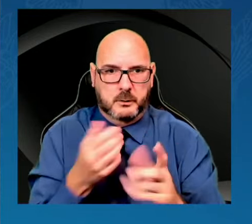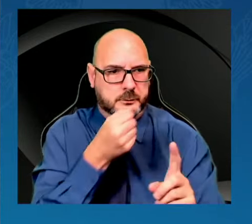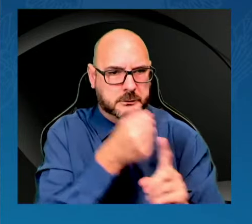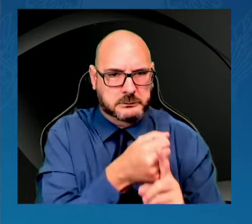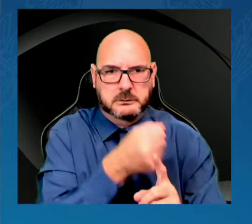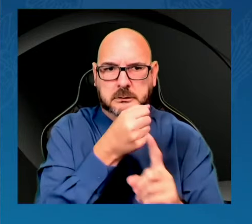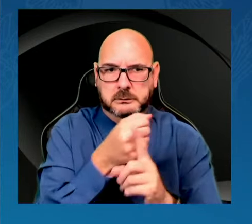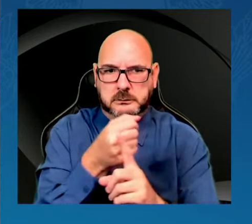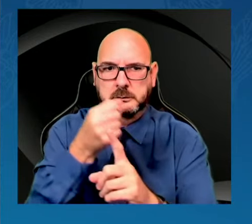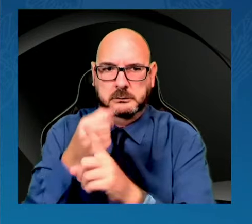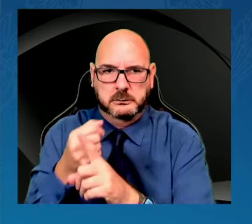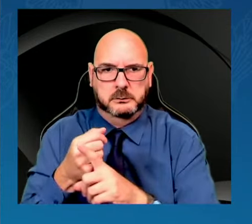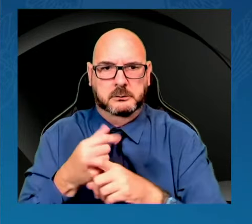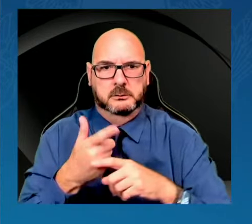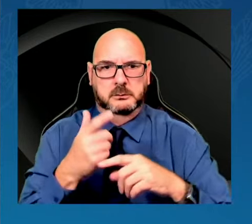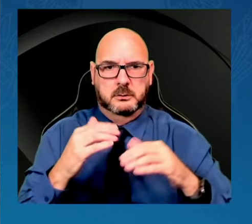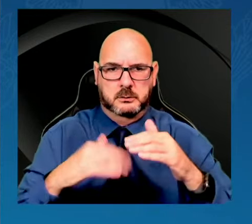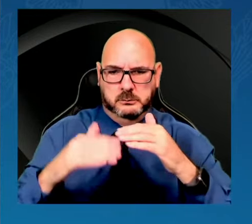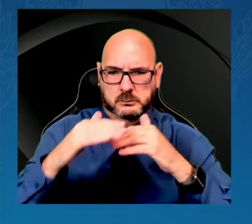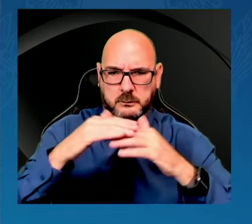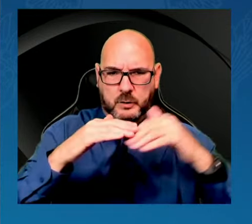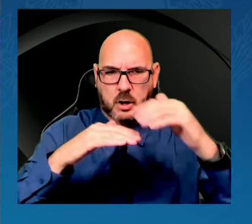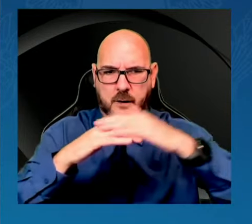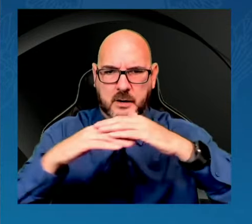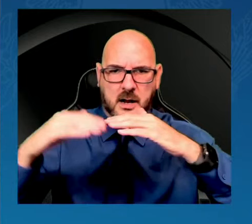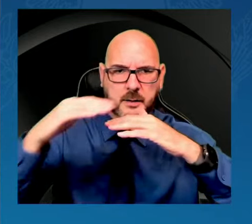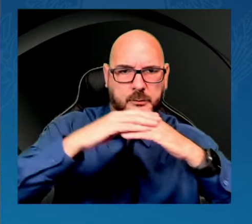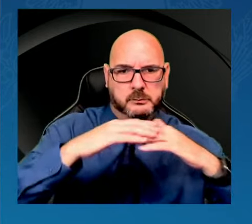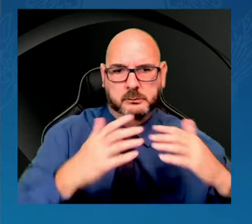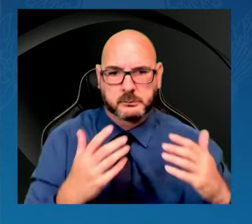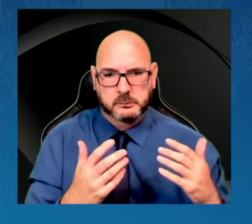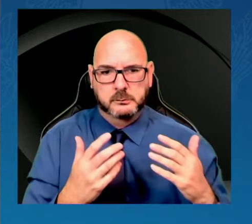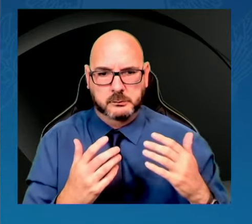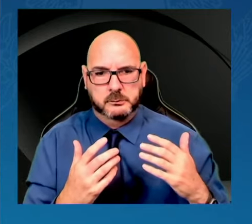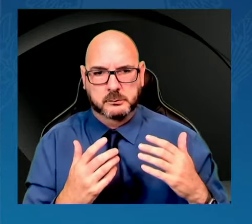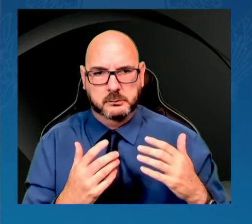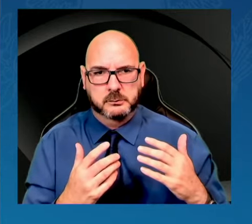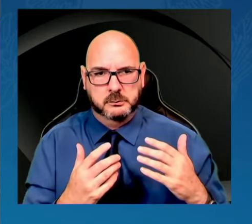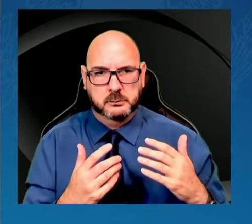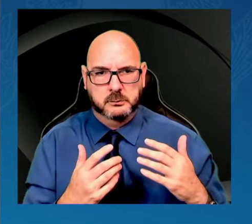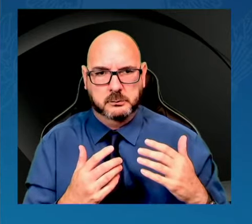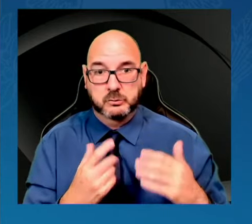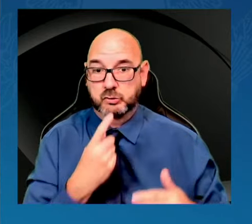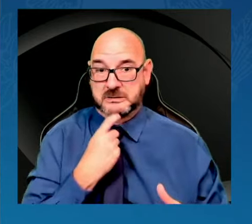about most immediately the effects in Colorado -- in the seventh district;